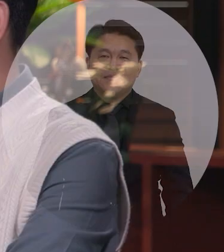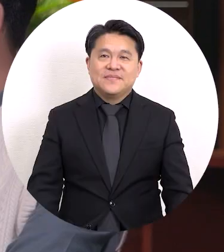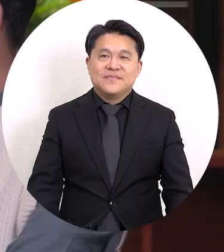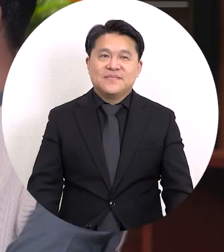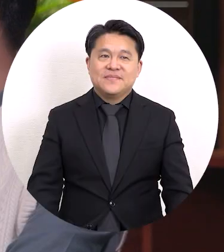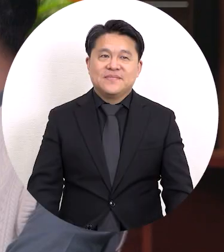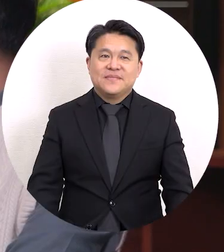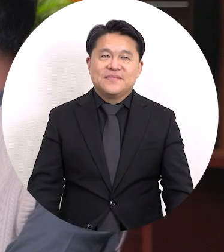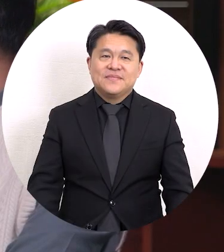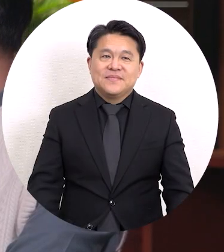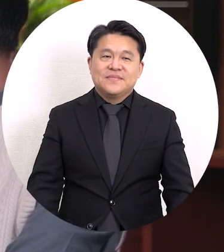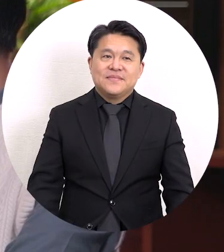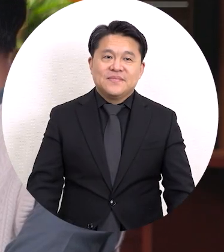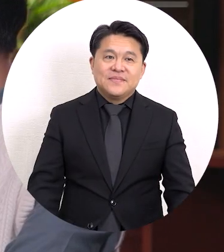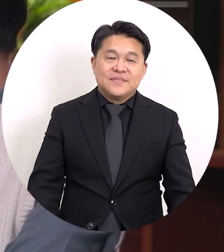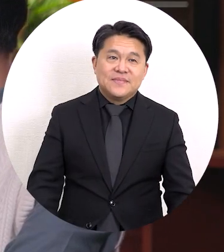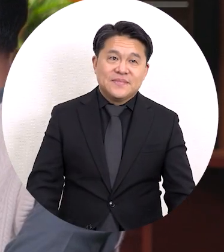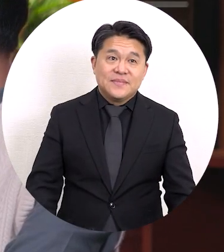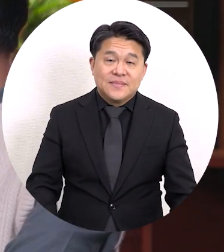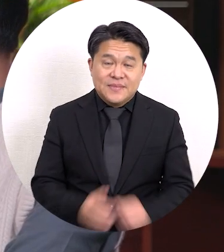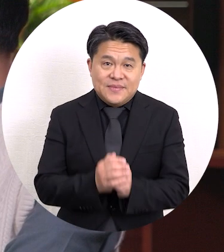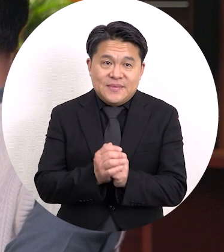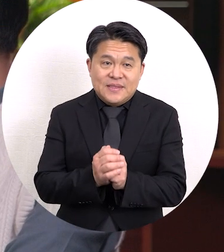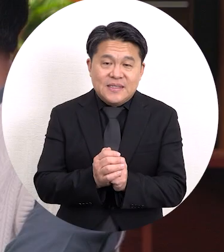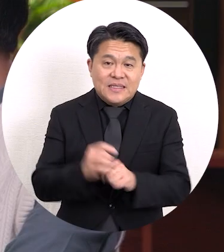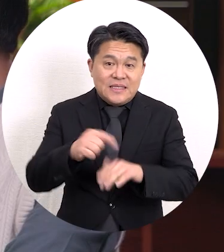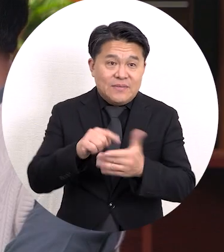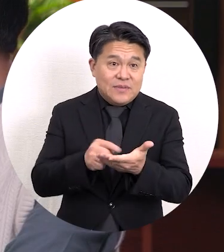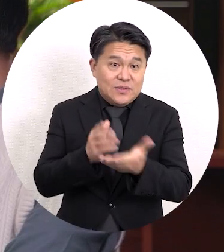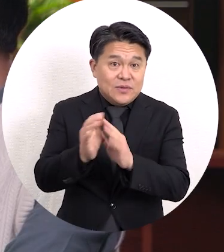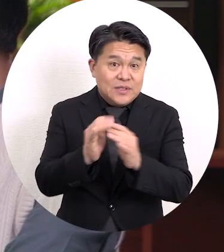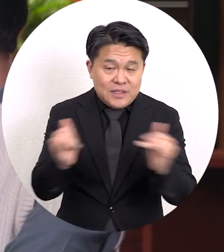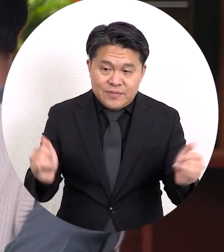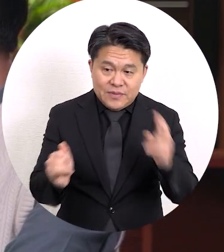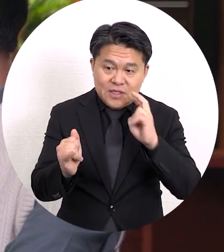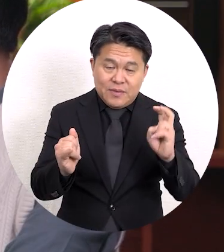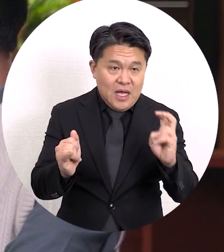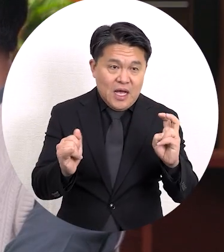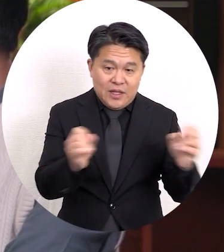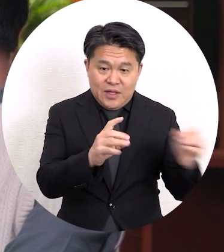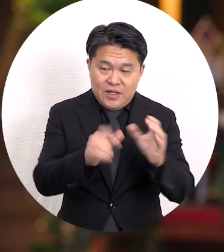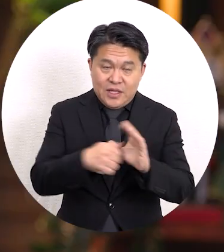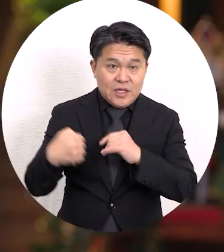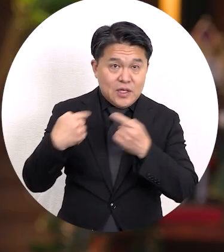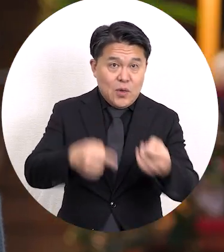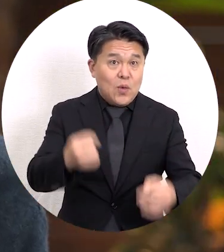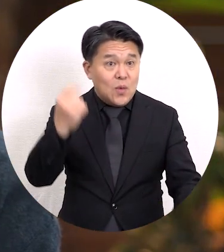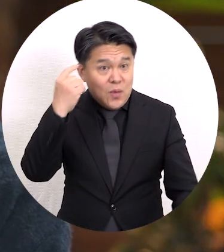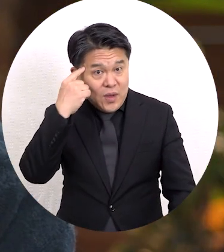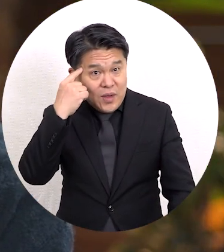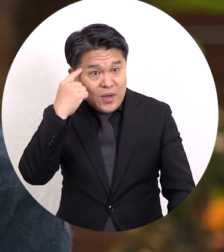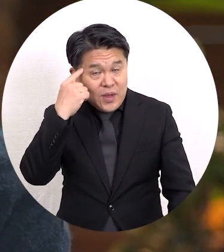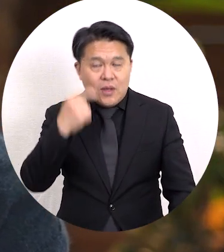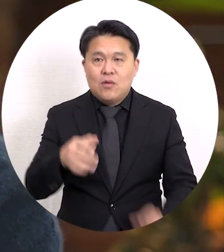You might be wondering a cognitive psychologist is here to talk about music, but I’d like to argue